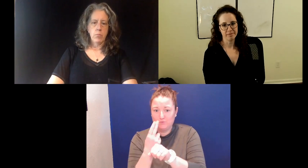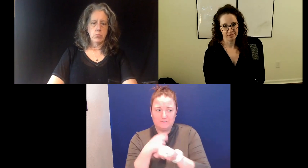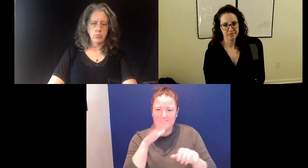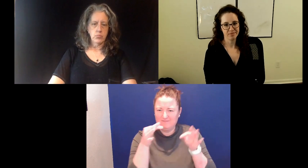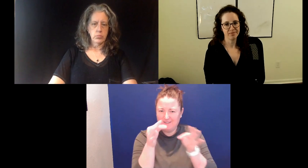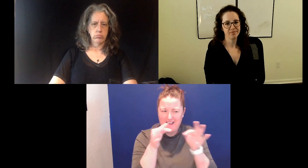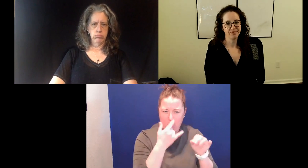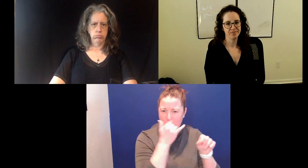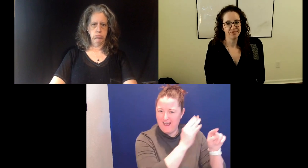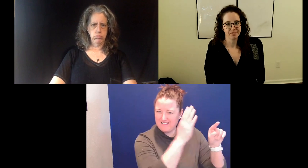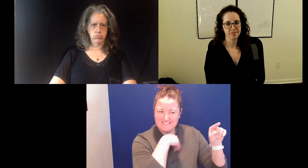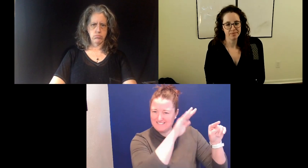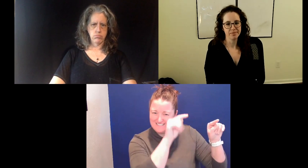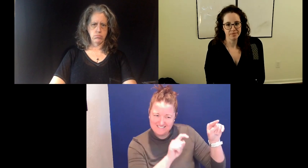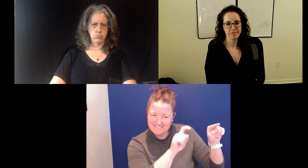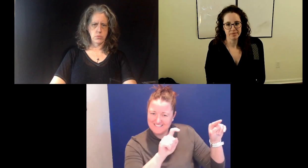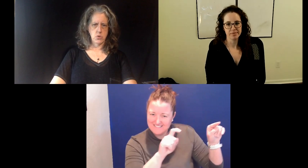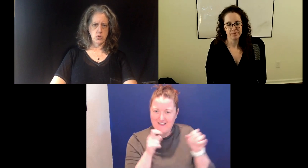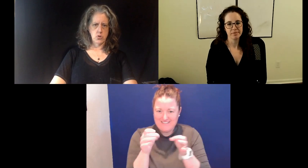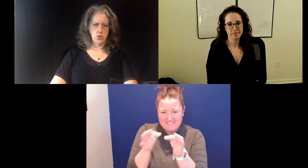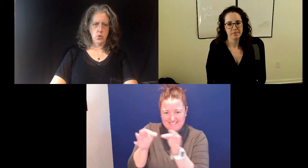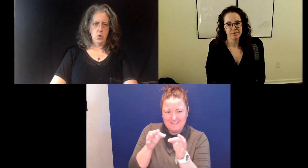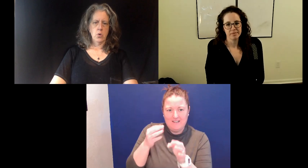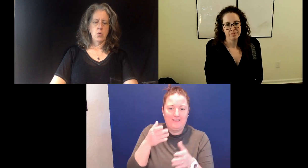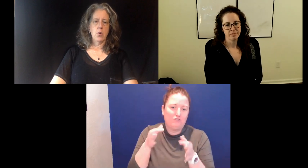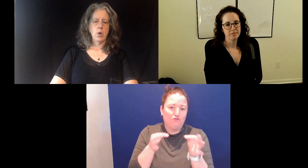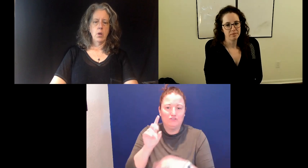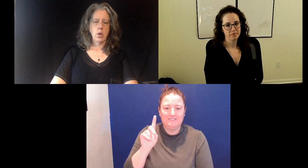website or an app and then i'm using i'm trying to explain what it looks like and try to and you know